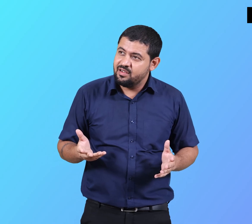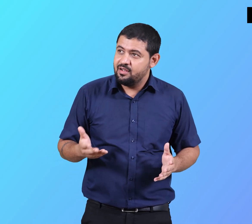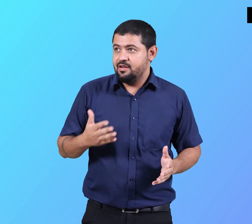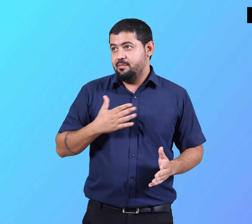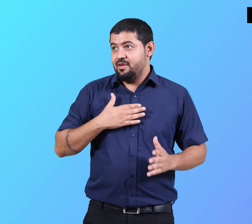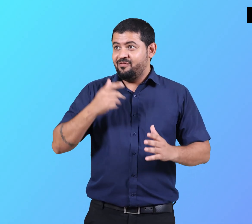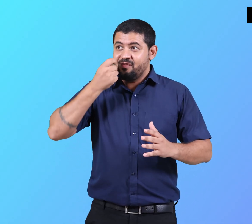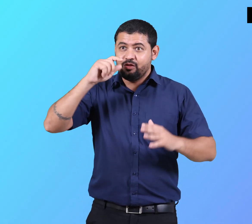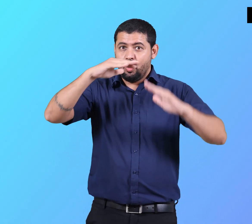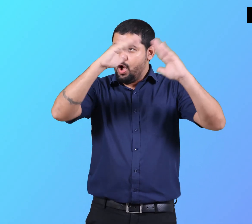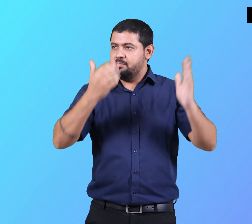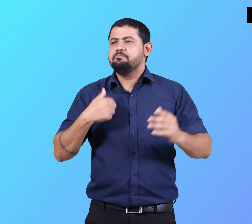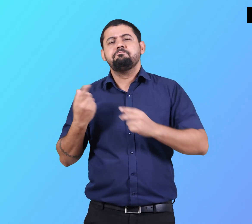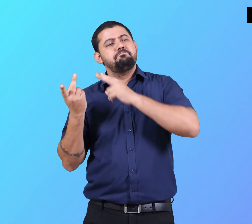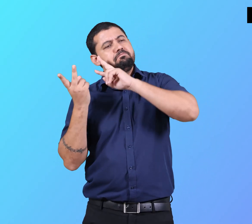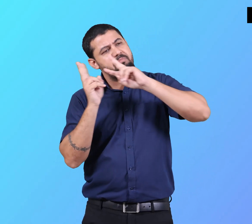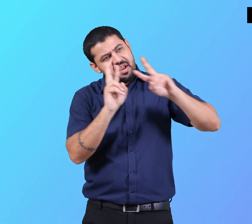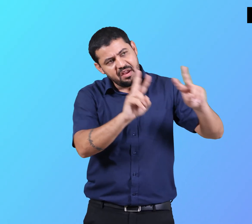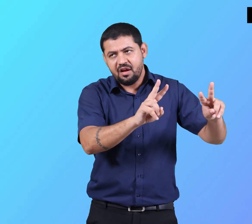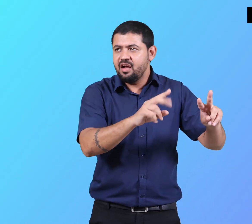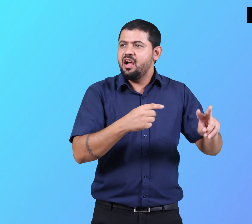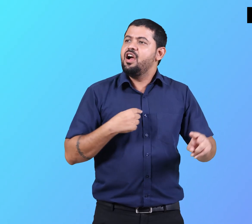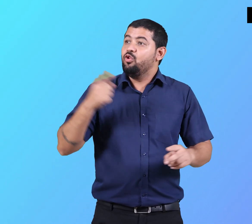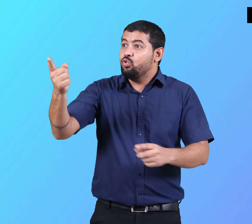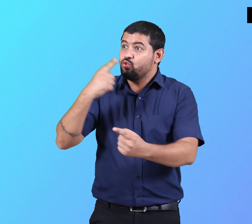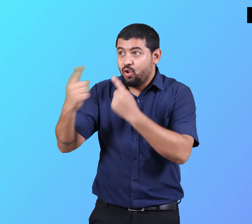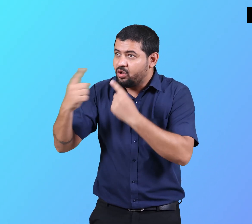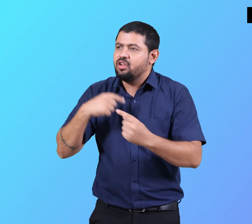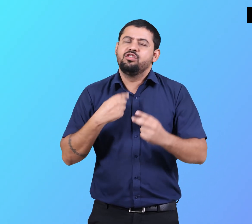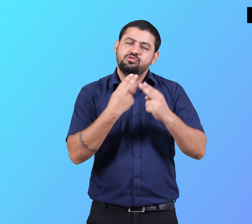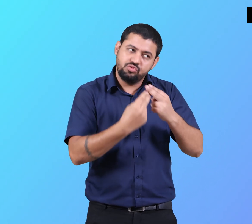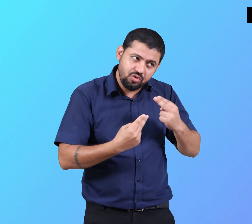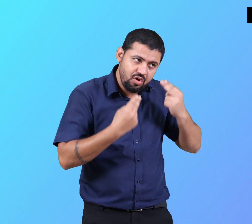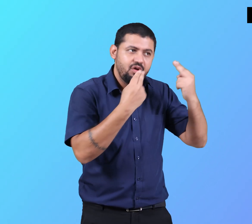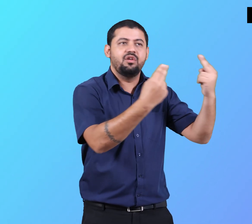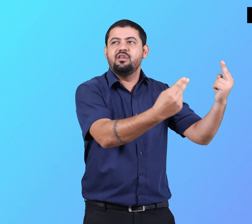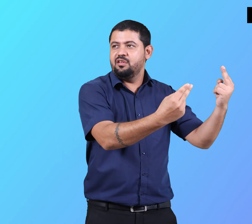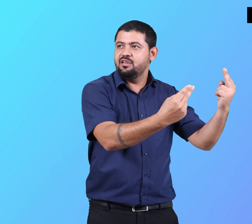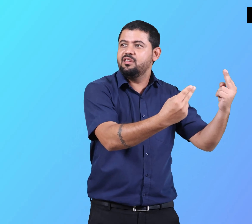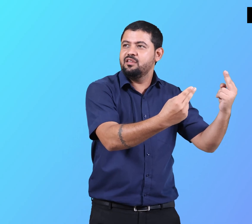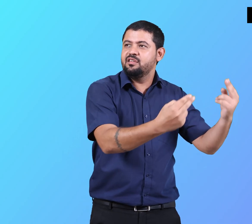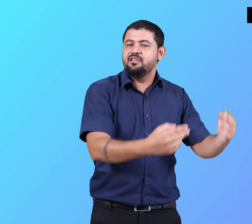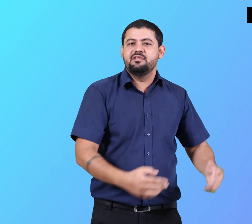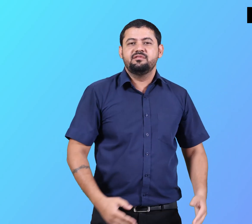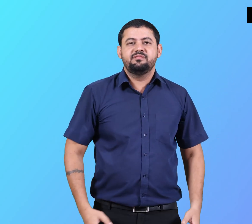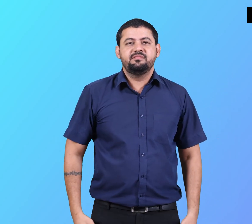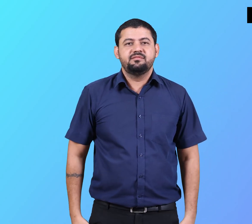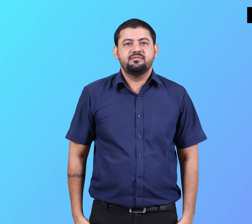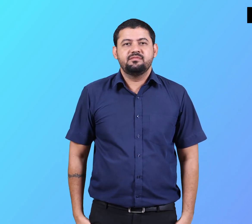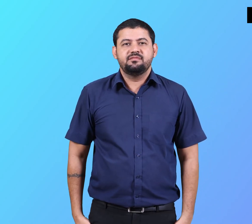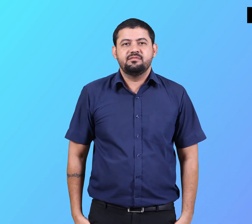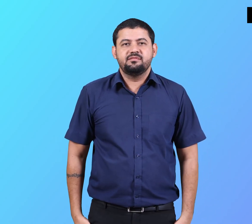So we went back to our father and told him what you said.